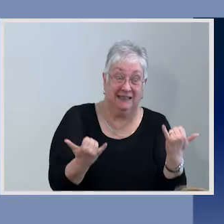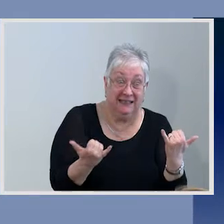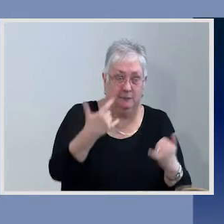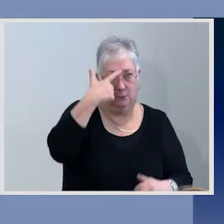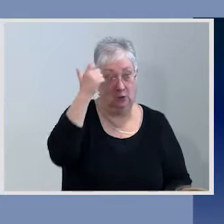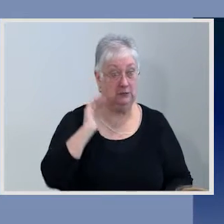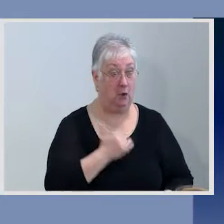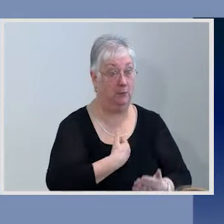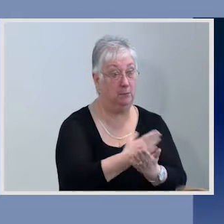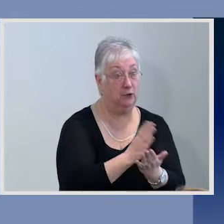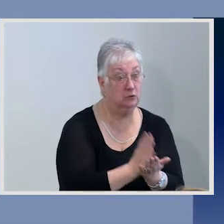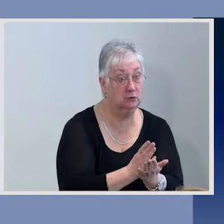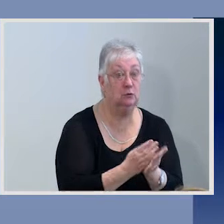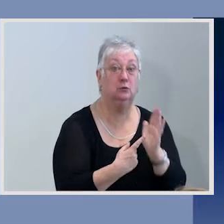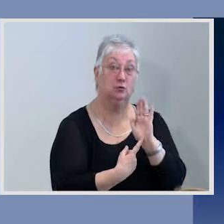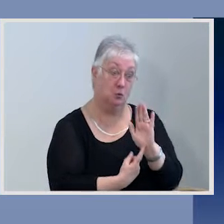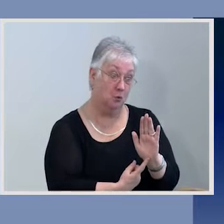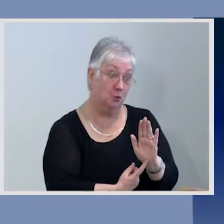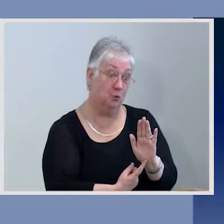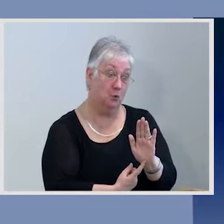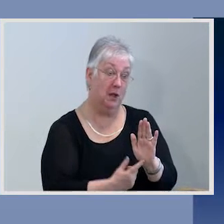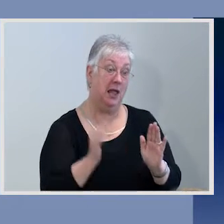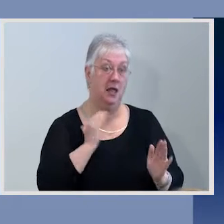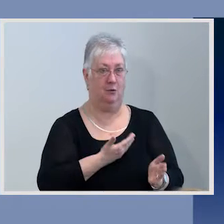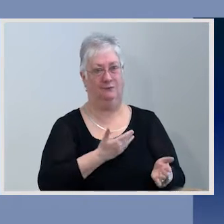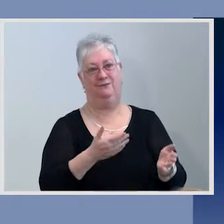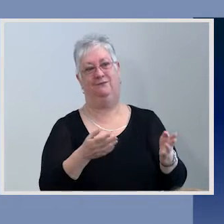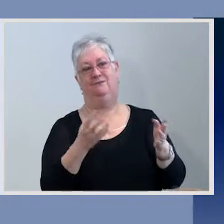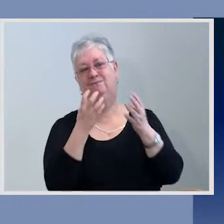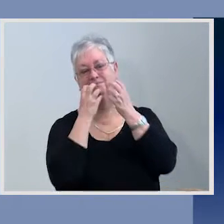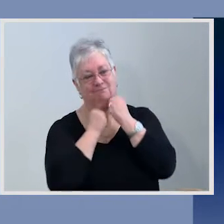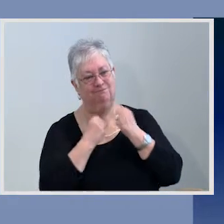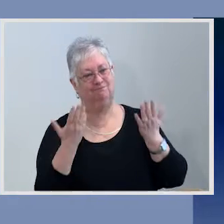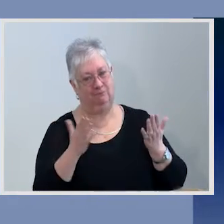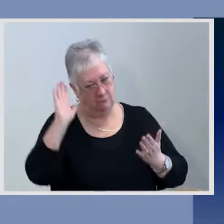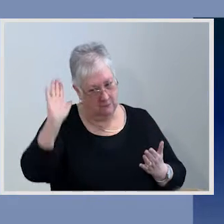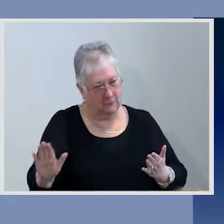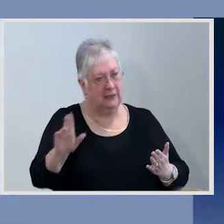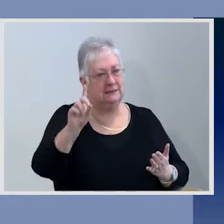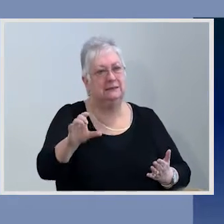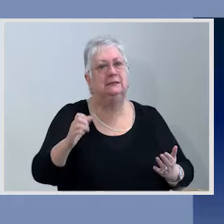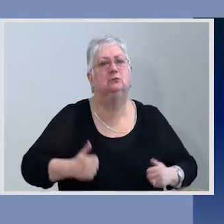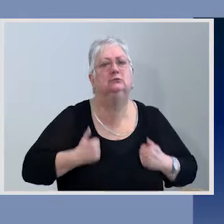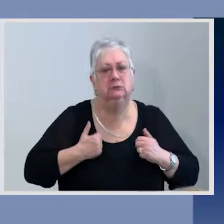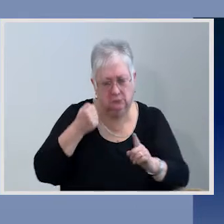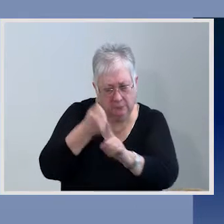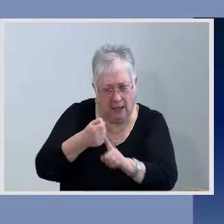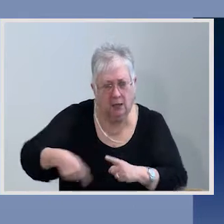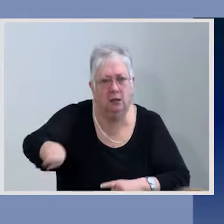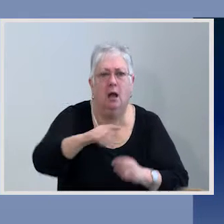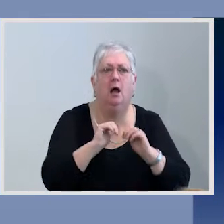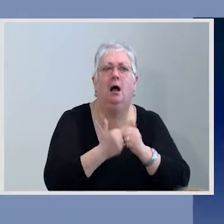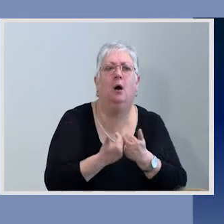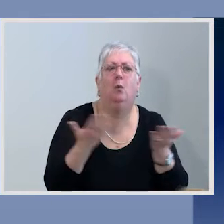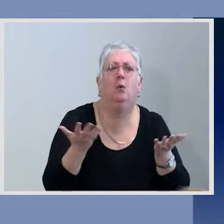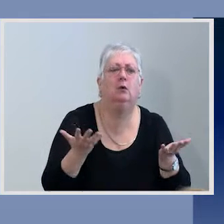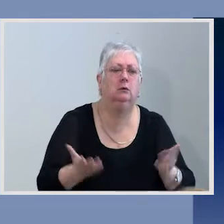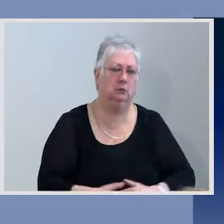AND SO WE WANT TO GET THAT INPUT TO MAKE SURE OUR VALUES ARE REFLECTED IN THE SPENDING PLAN THAT THE MAYOR PRODUCES.